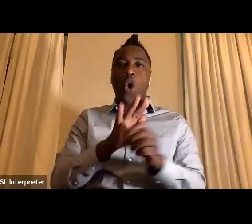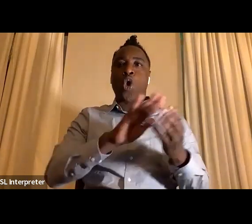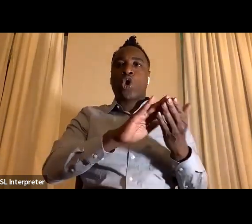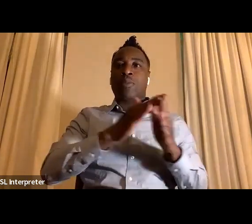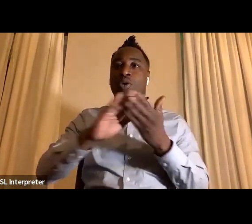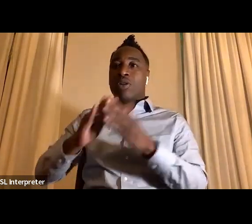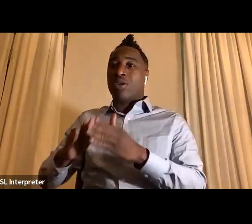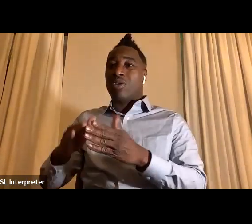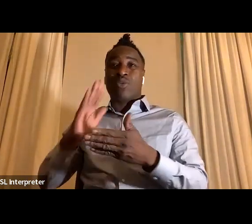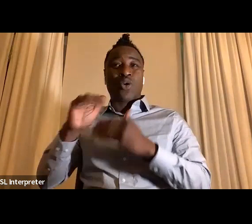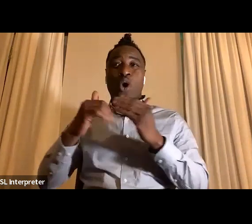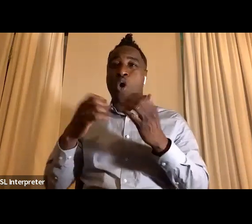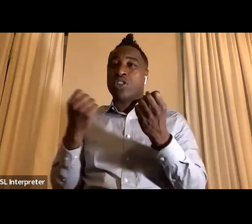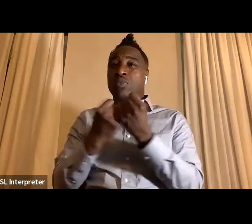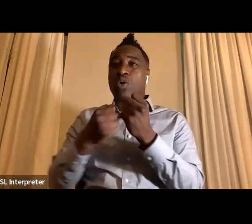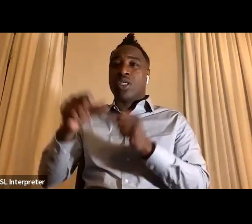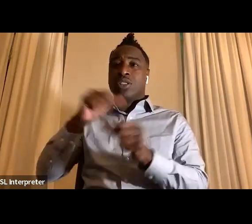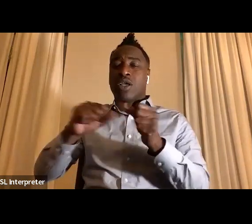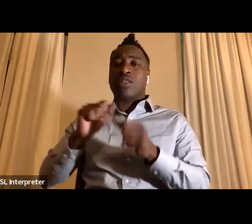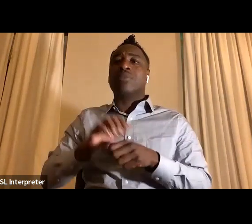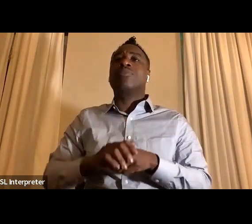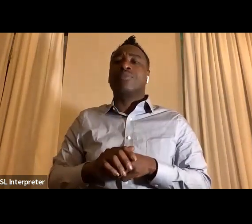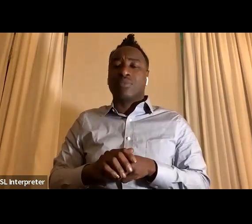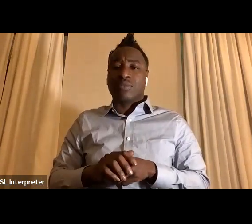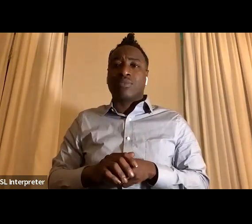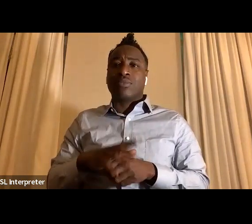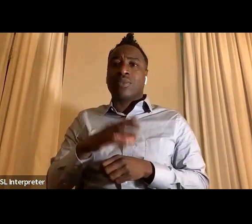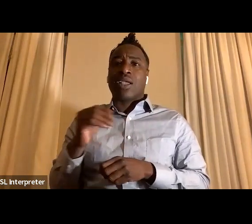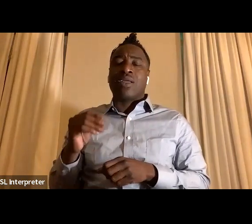They just bring us together into one spot and it's just all of these artists under